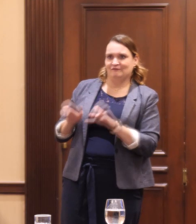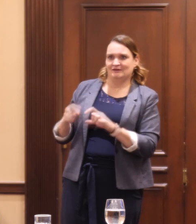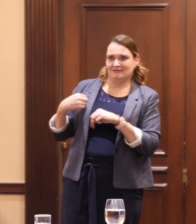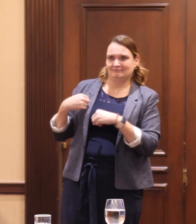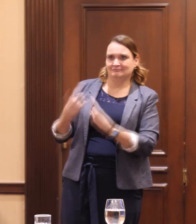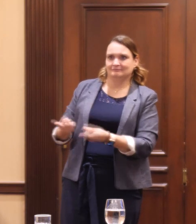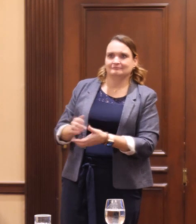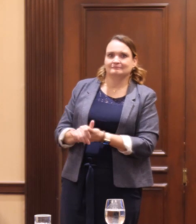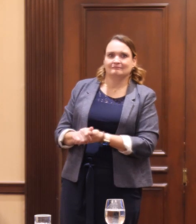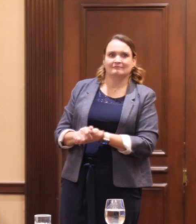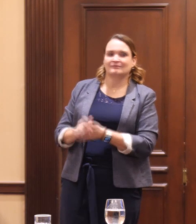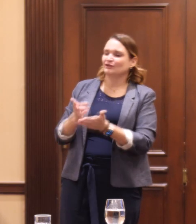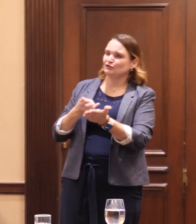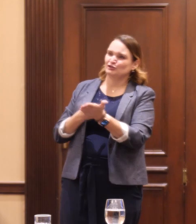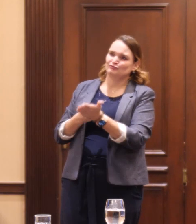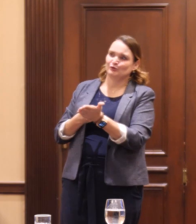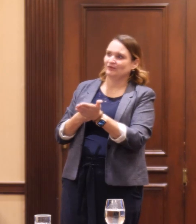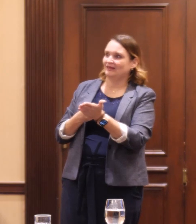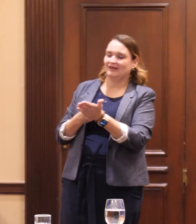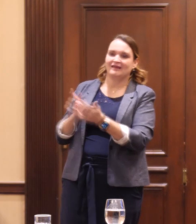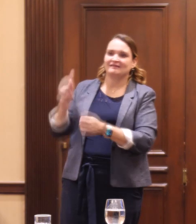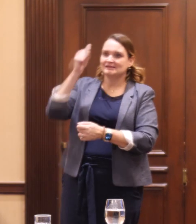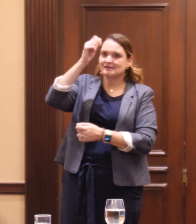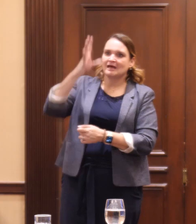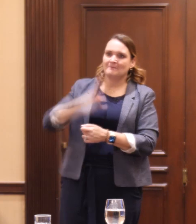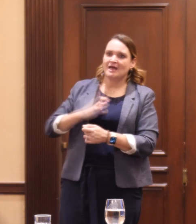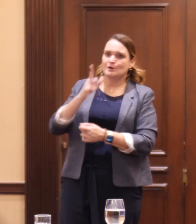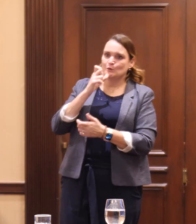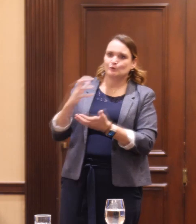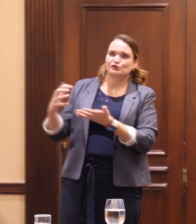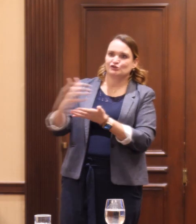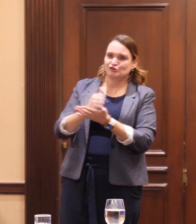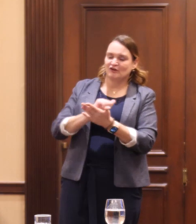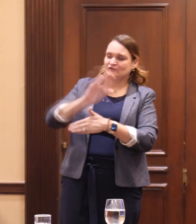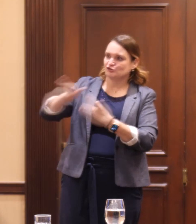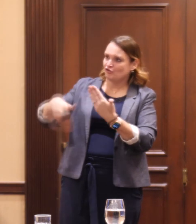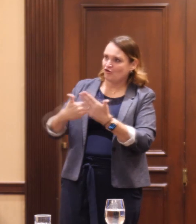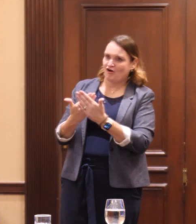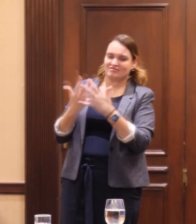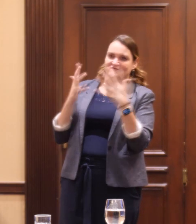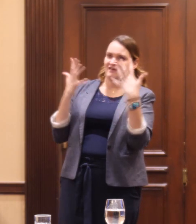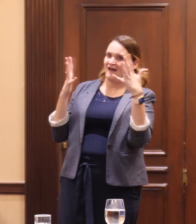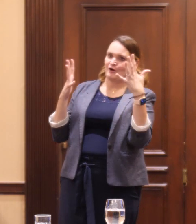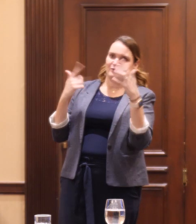This is truly a man that deserves all the accolades that we could bestow upon him